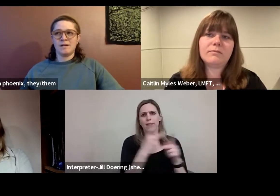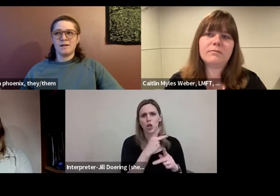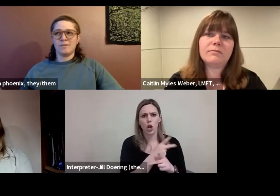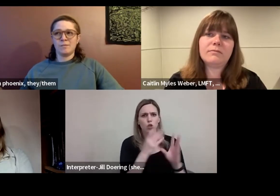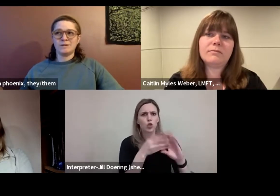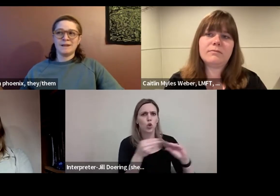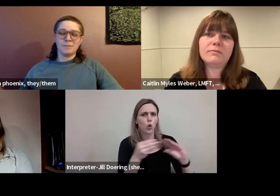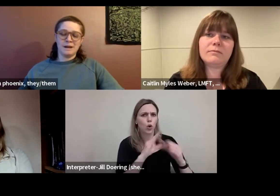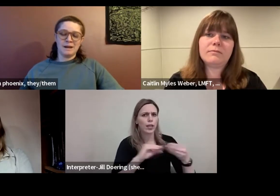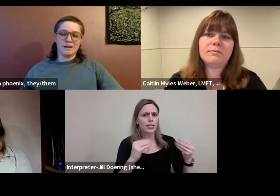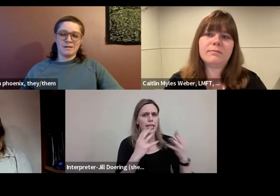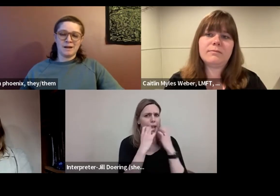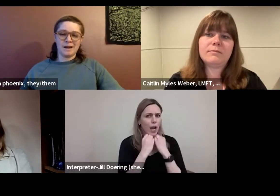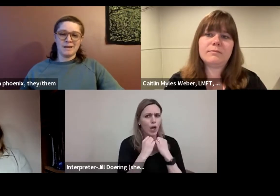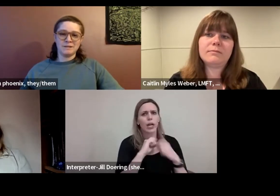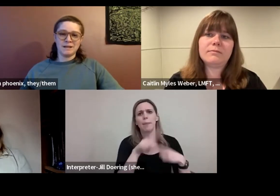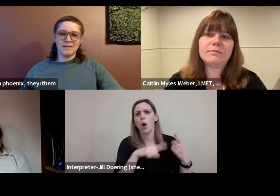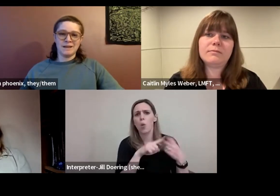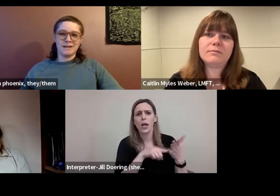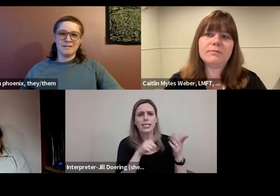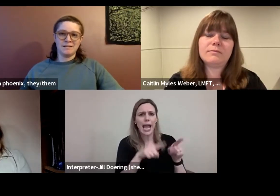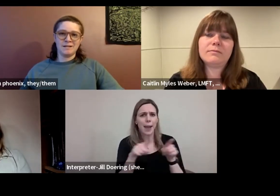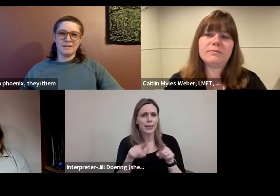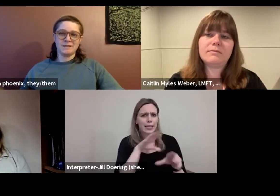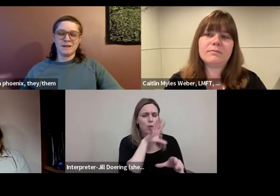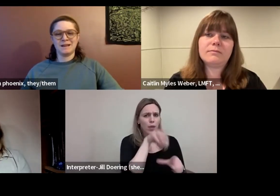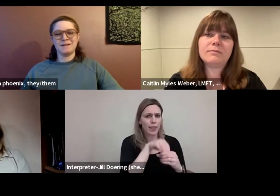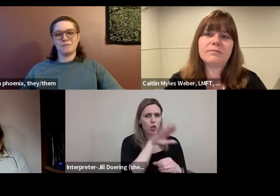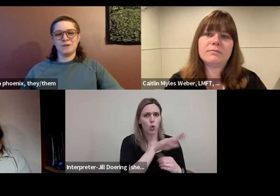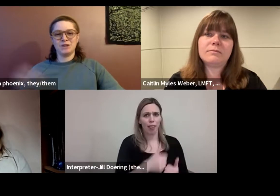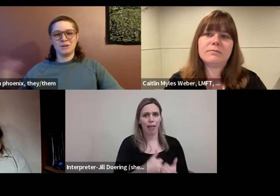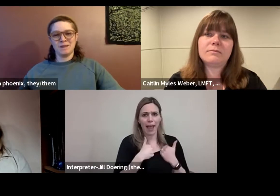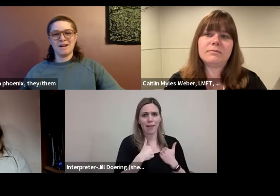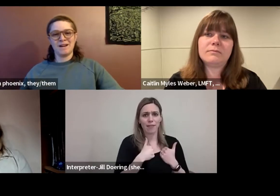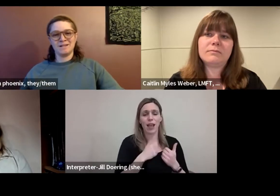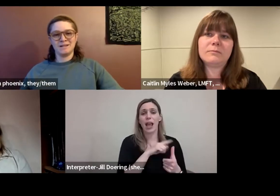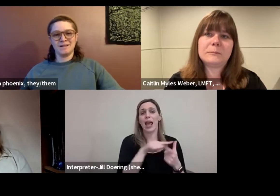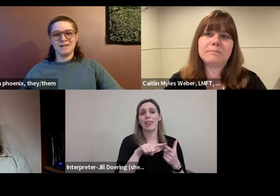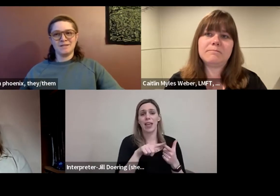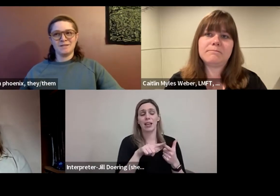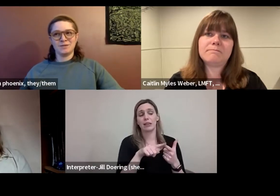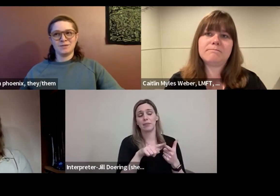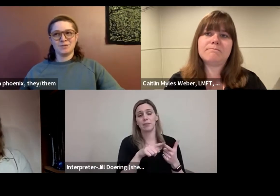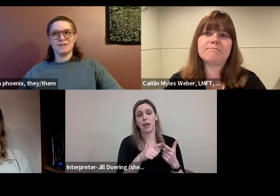what's happening in our lives. And then a lot of times kind of reaching beyond the stories